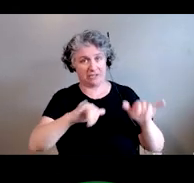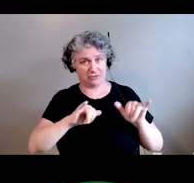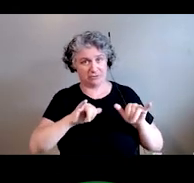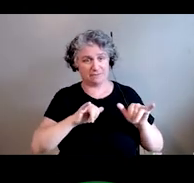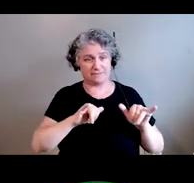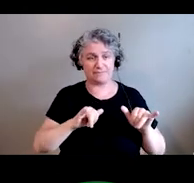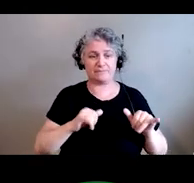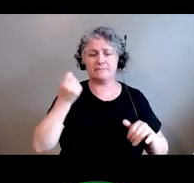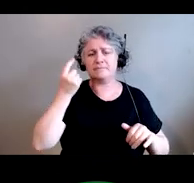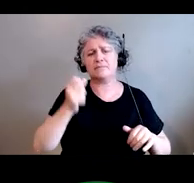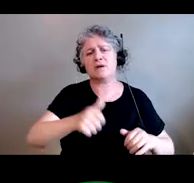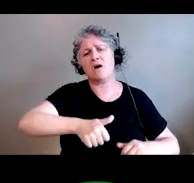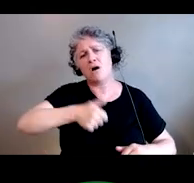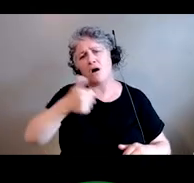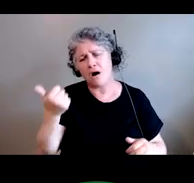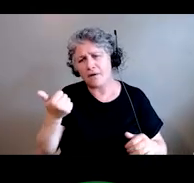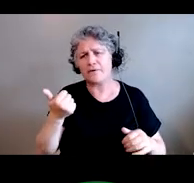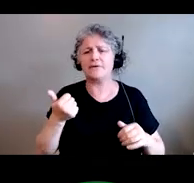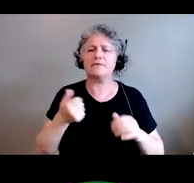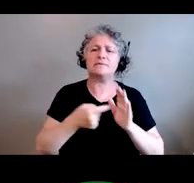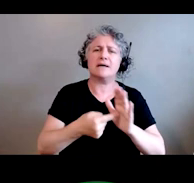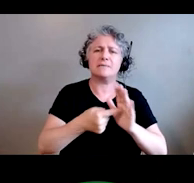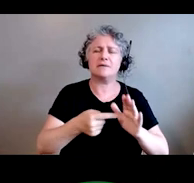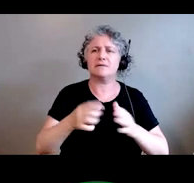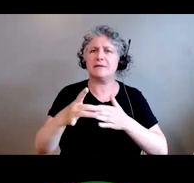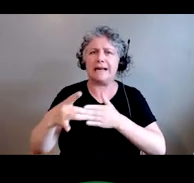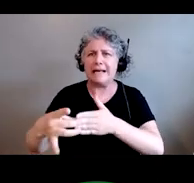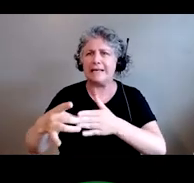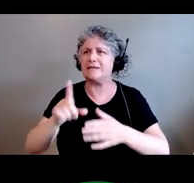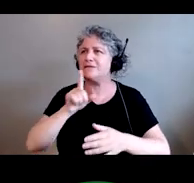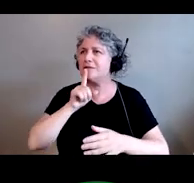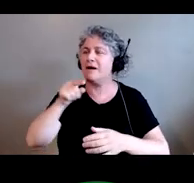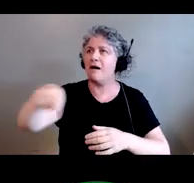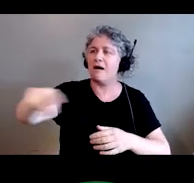The image on the screen of the board walk at Toe Hill in Nikom Provincial Park on Haiti